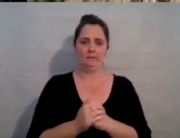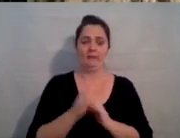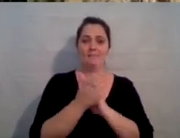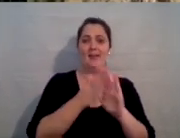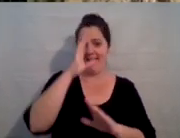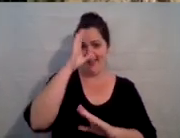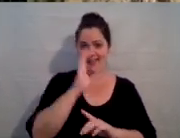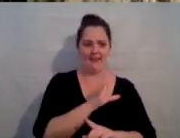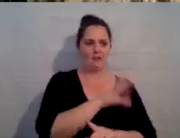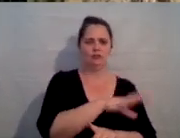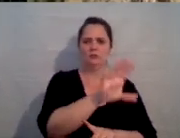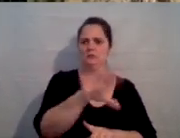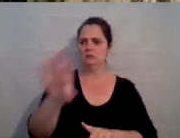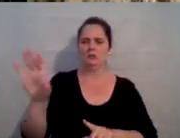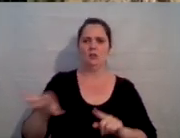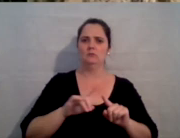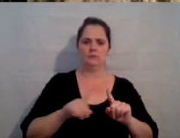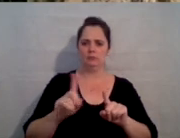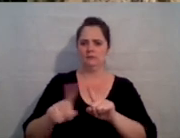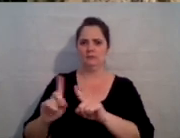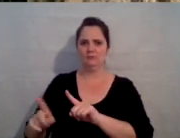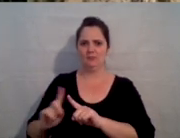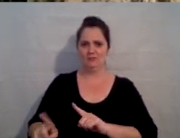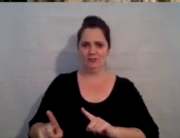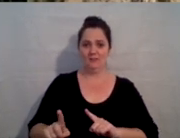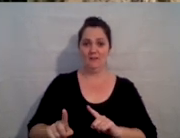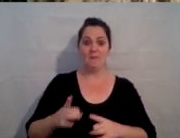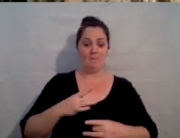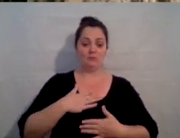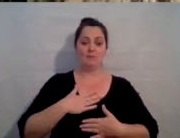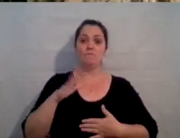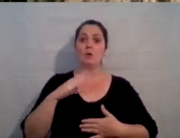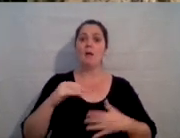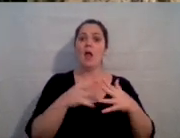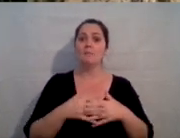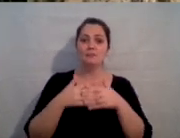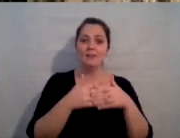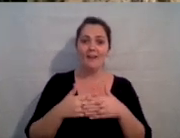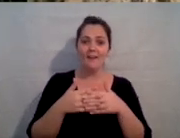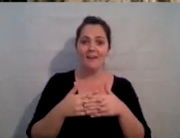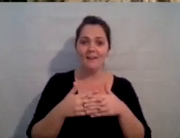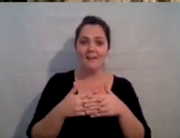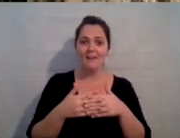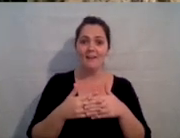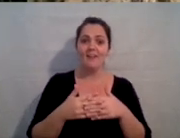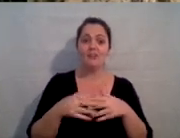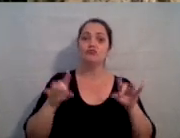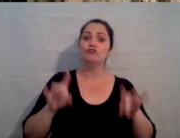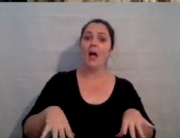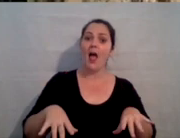And of course in America where I'm from and in Australia here, we really followed the British model much more than we did the French model,